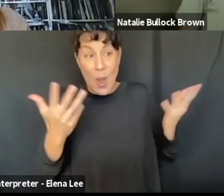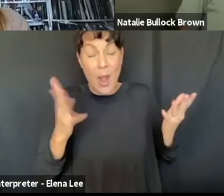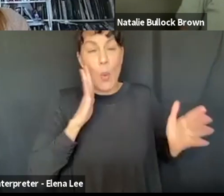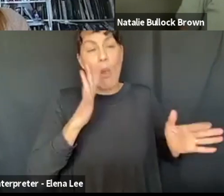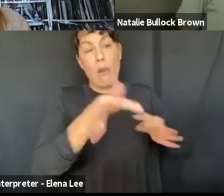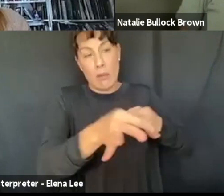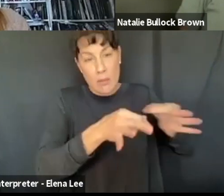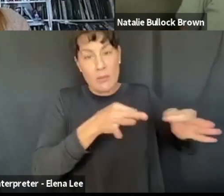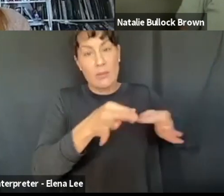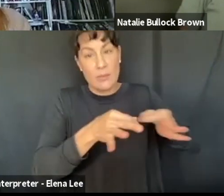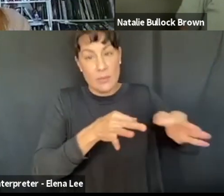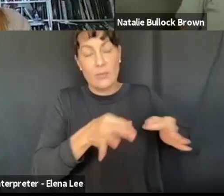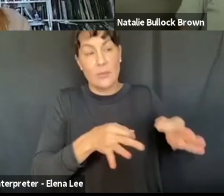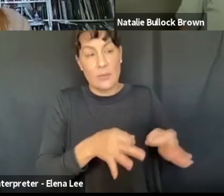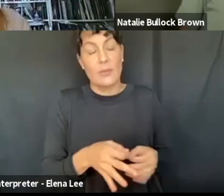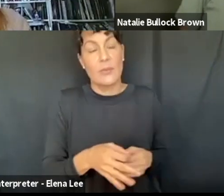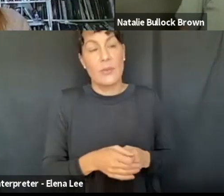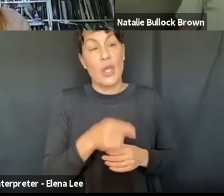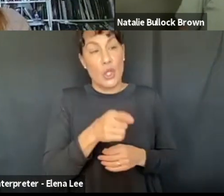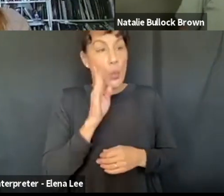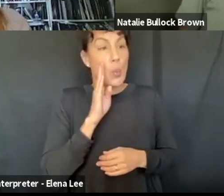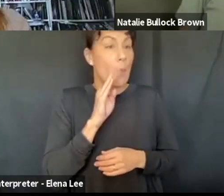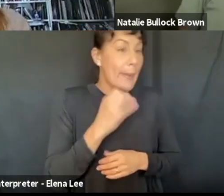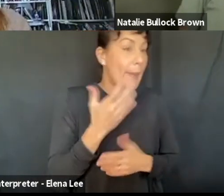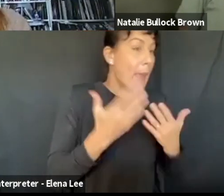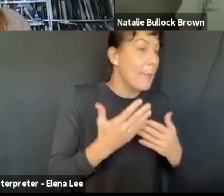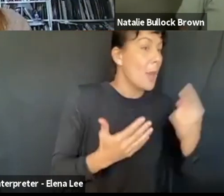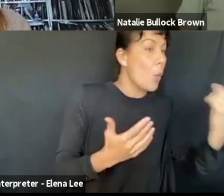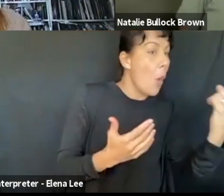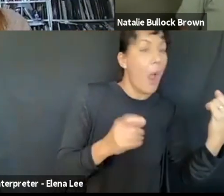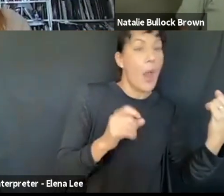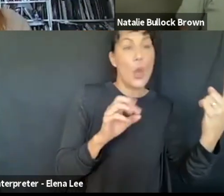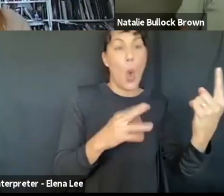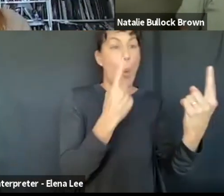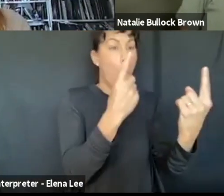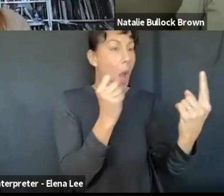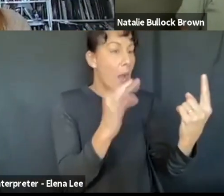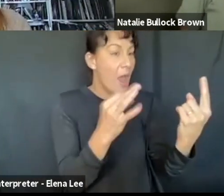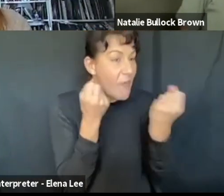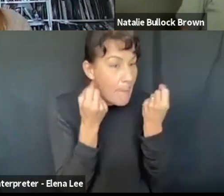that are probably featured in this story. And it's just like